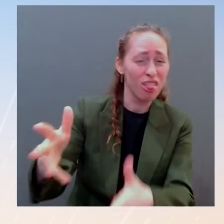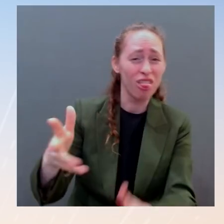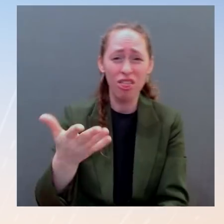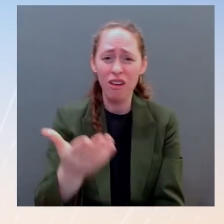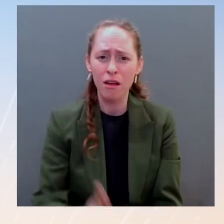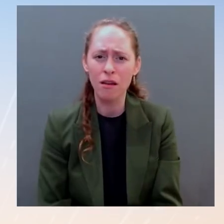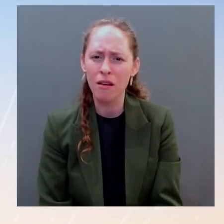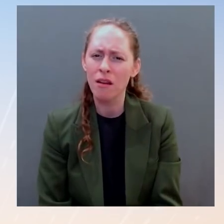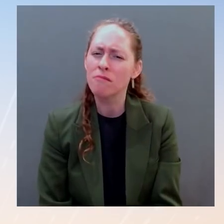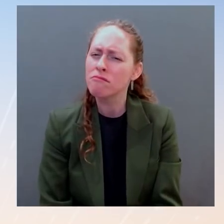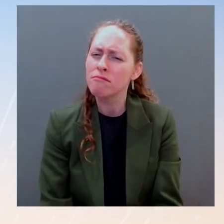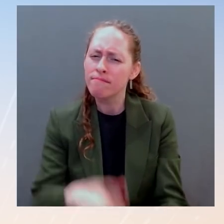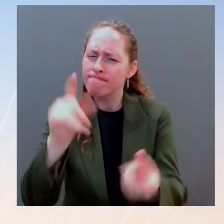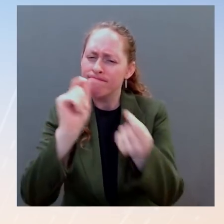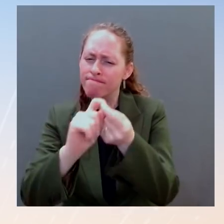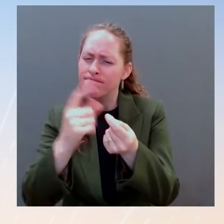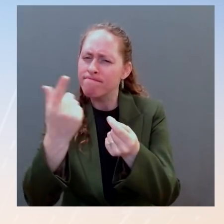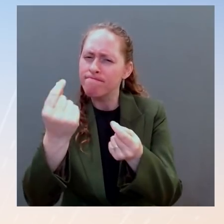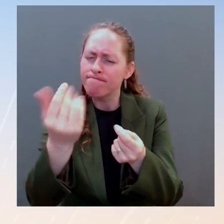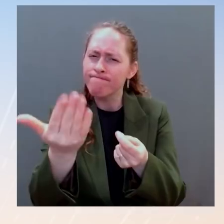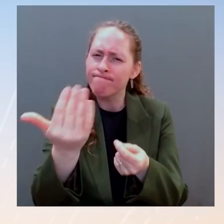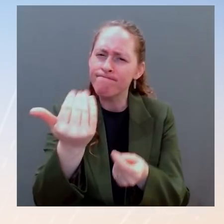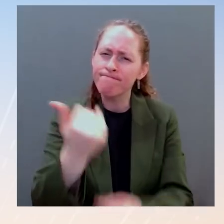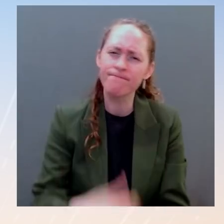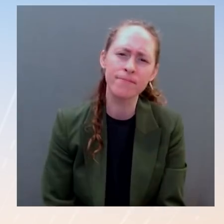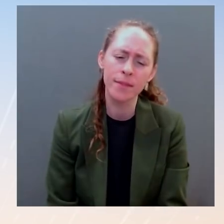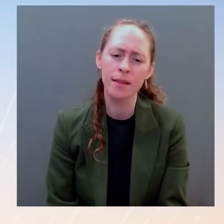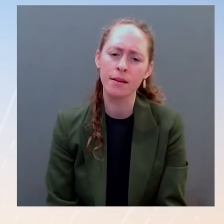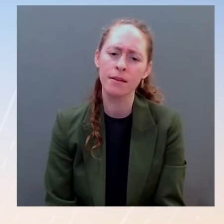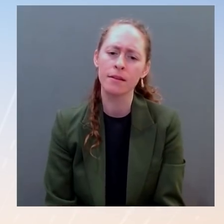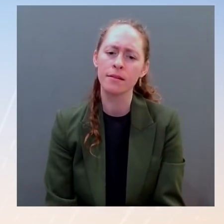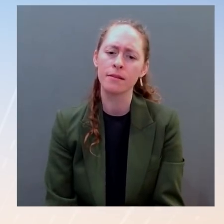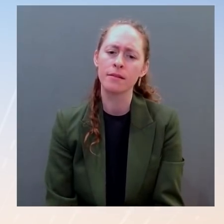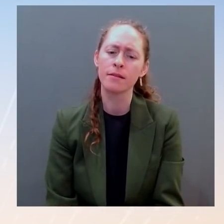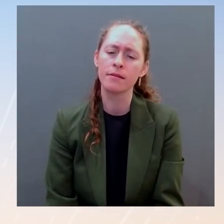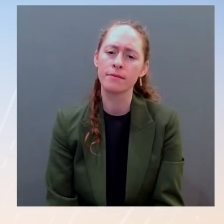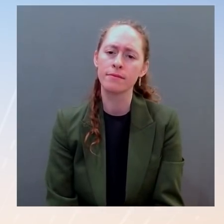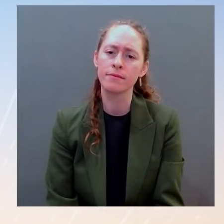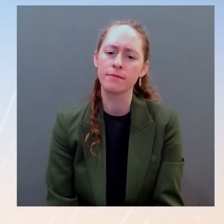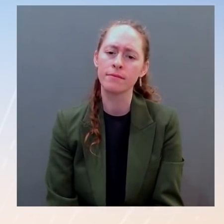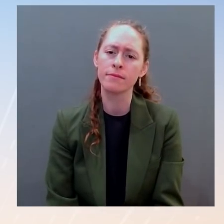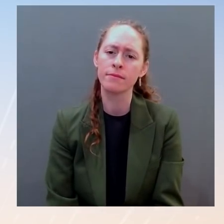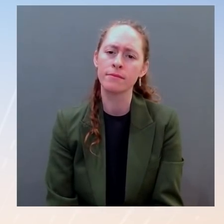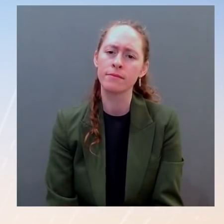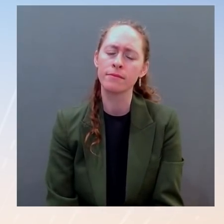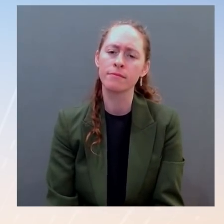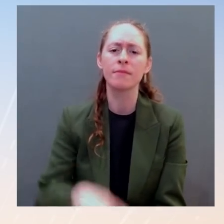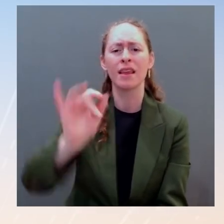or a specific person or -- The Press: Well, you mentioned that, you know, this -- this Specialist was a National Guard.